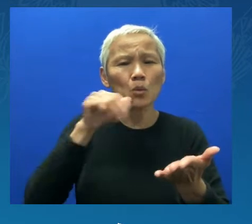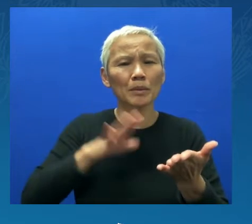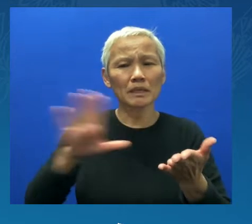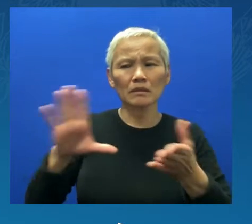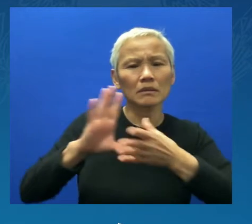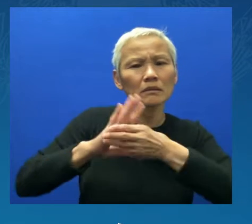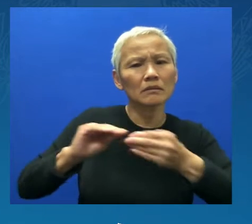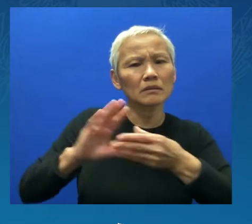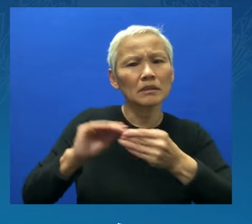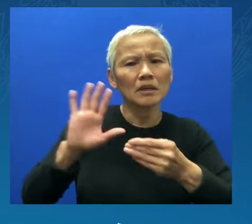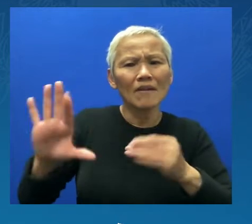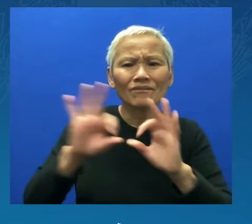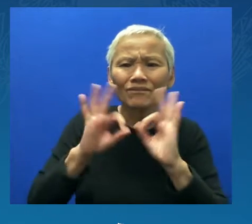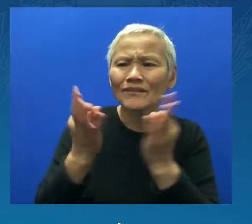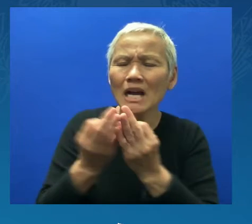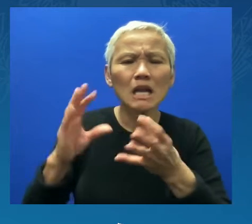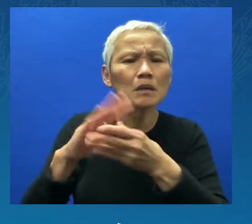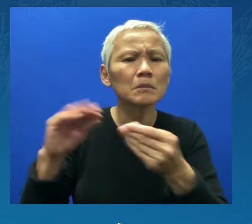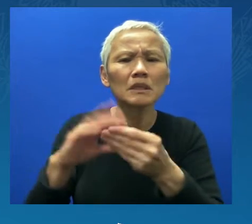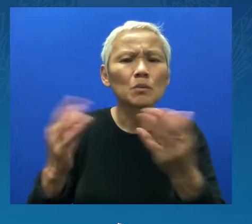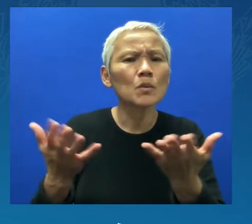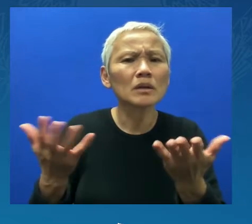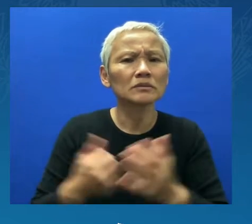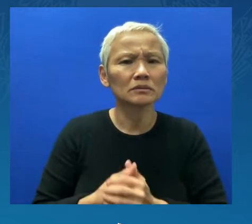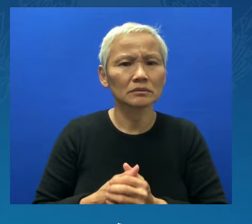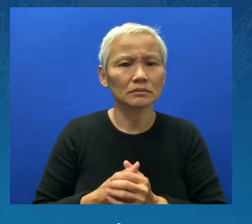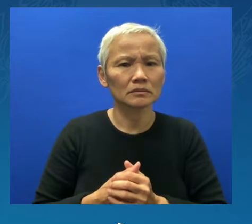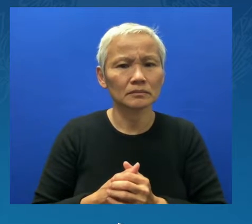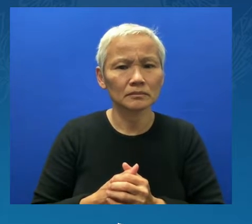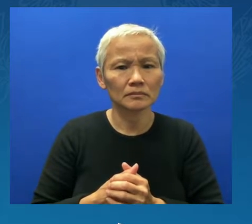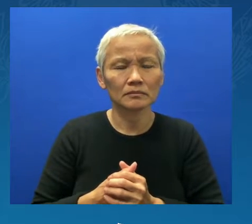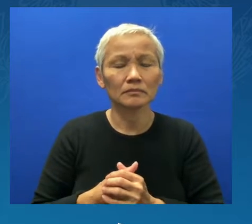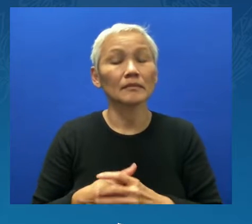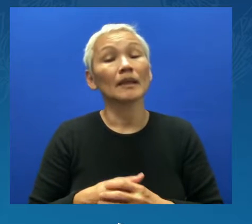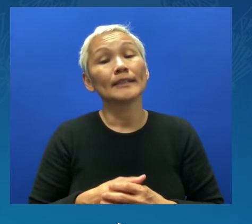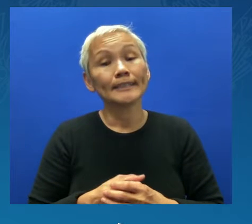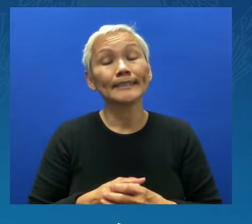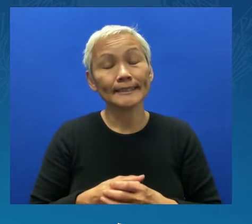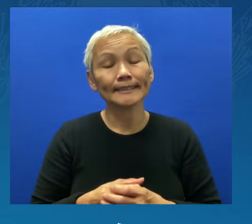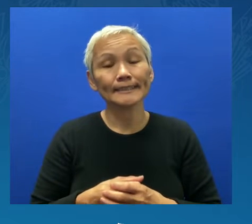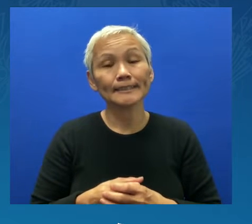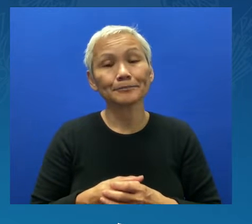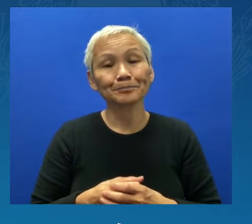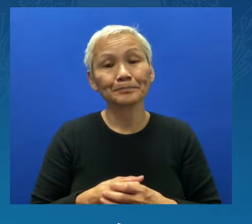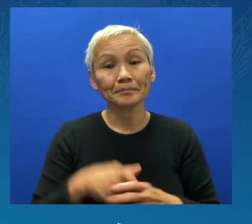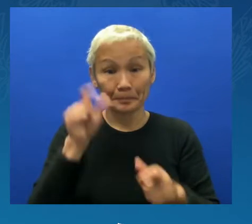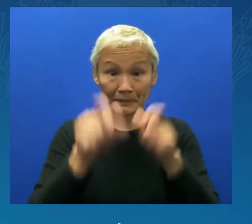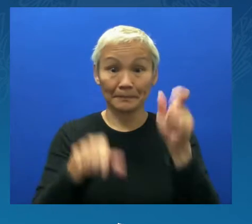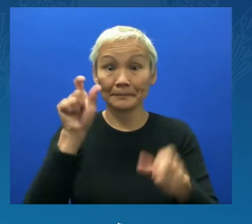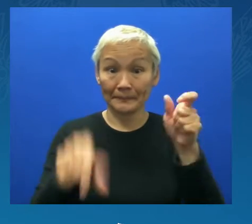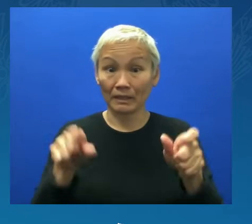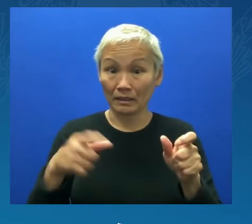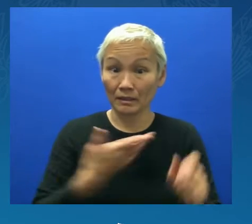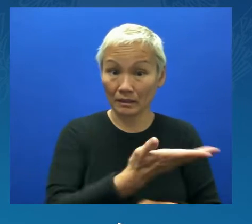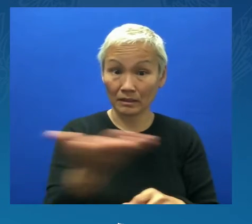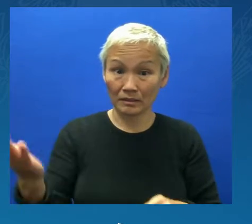The Vice President: Well, people are really fearful about where we are.